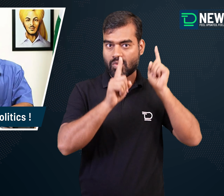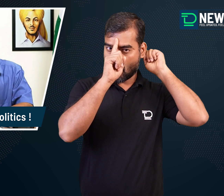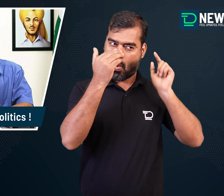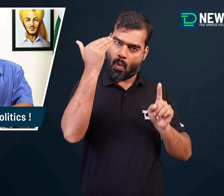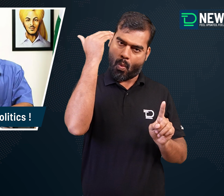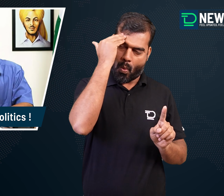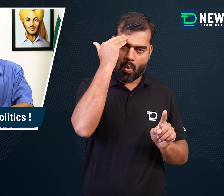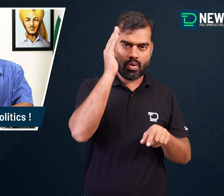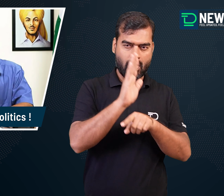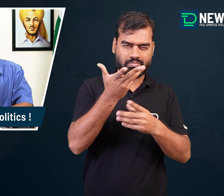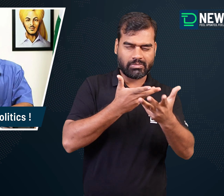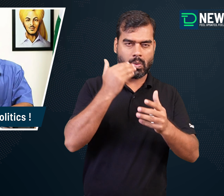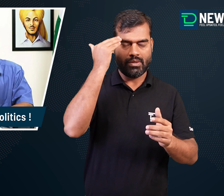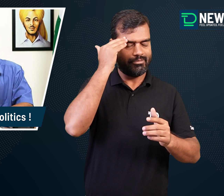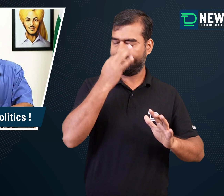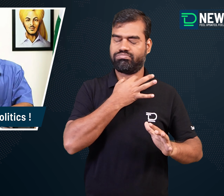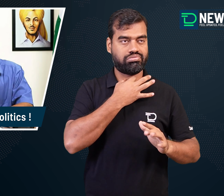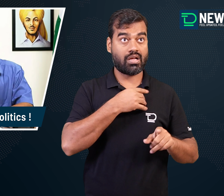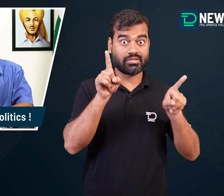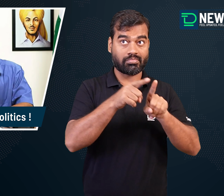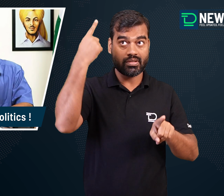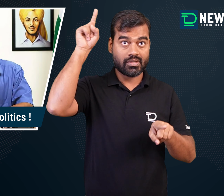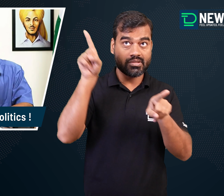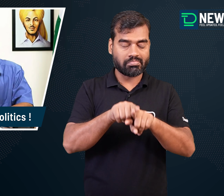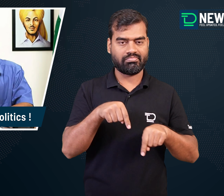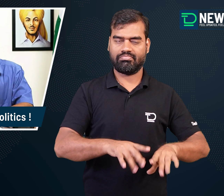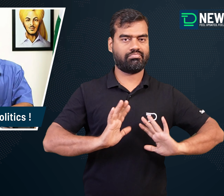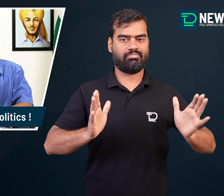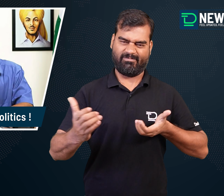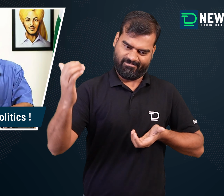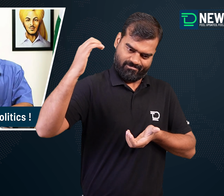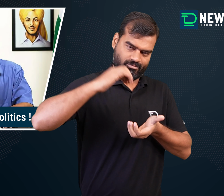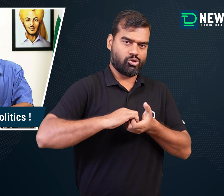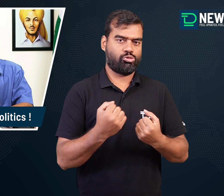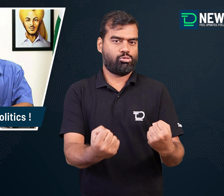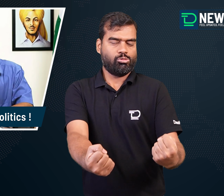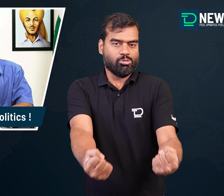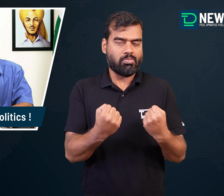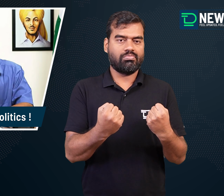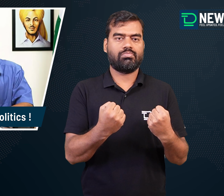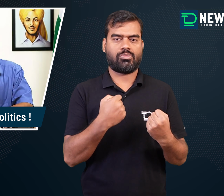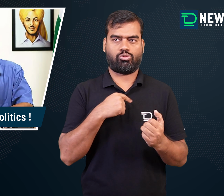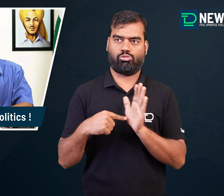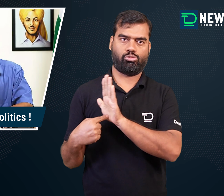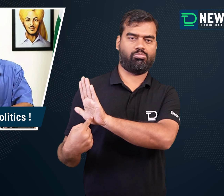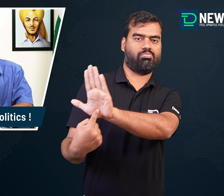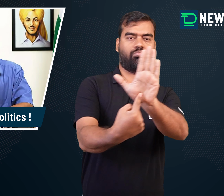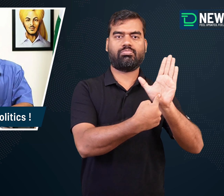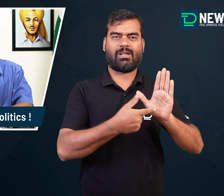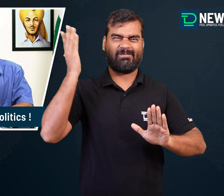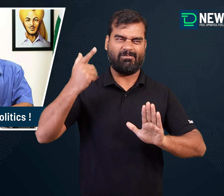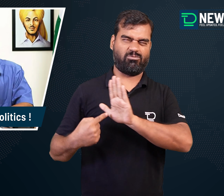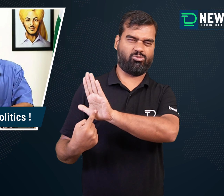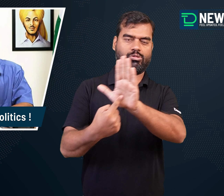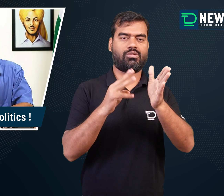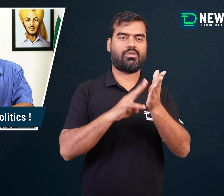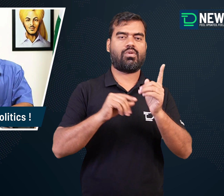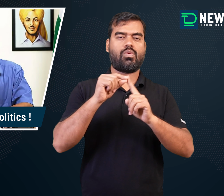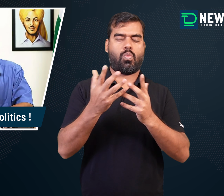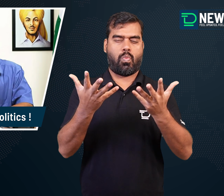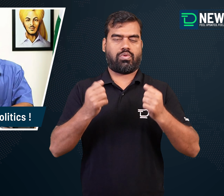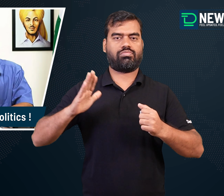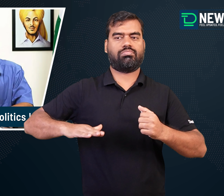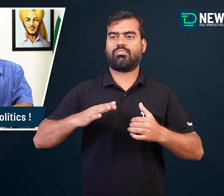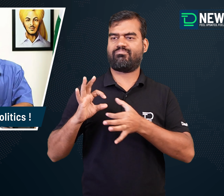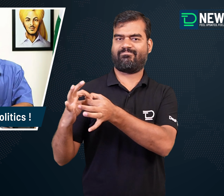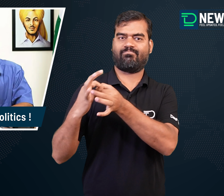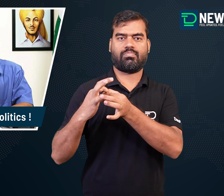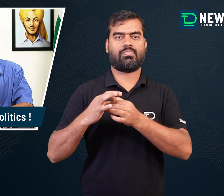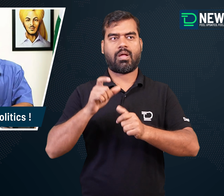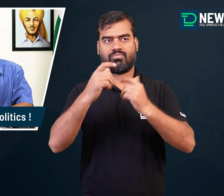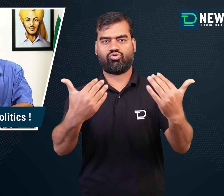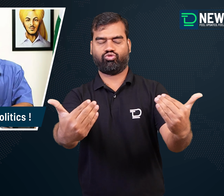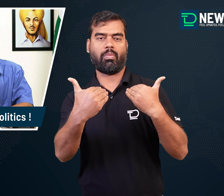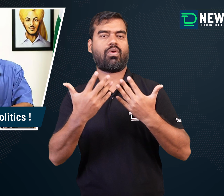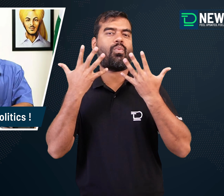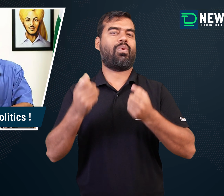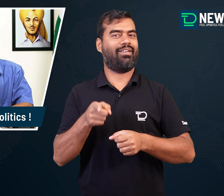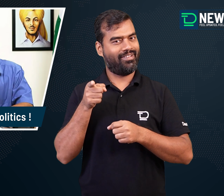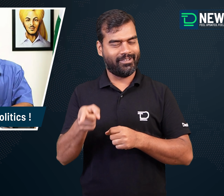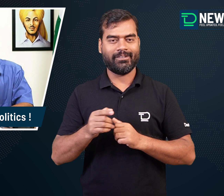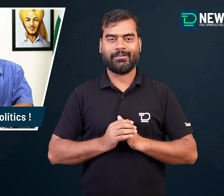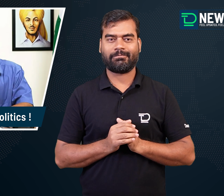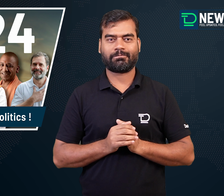Therefore, this time Congress and the AAP joined the team and contested the election.